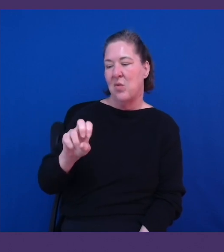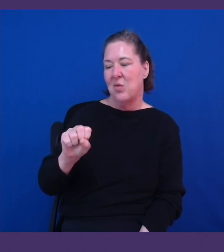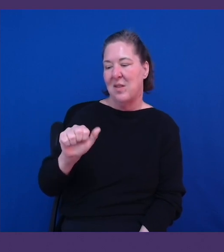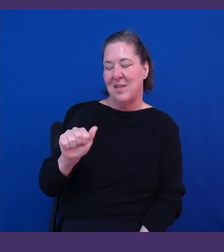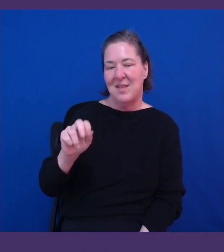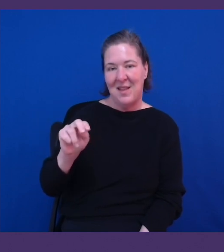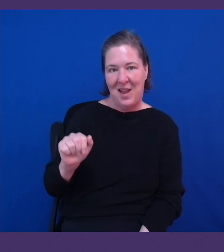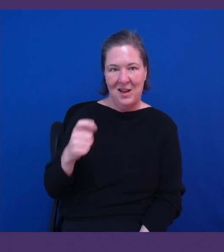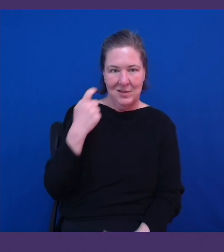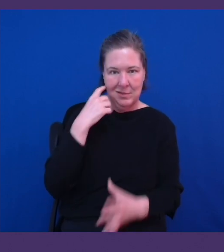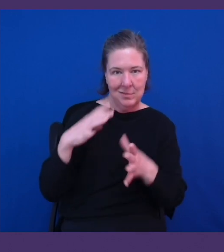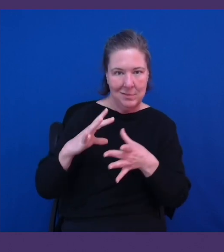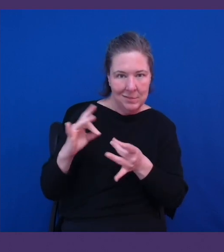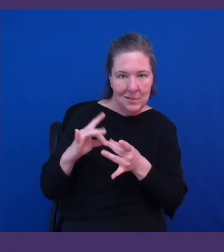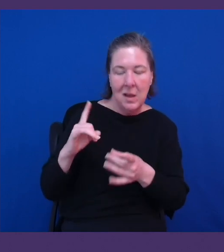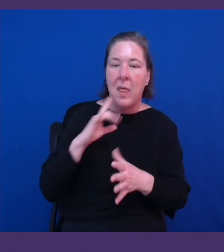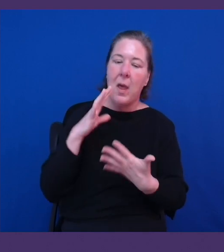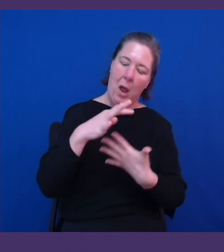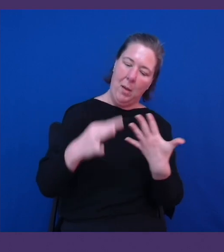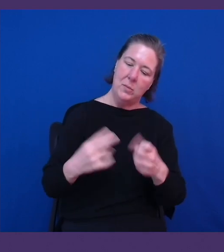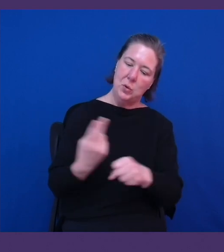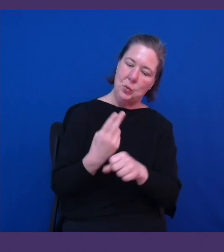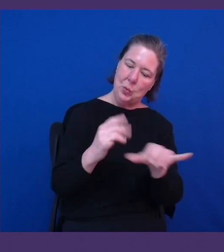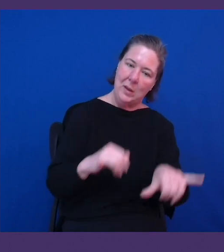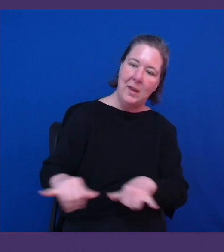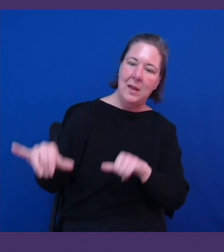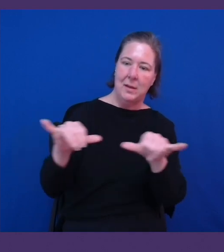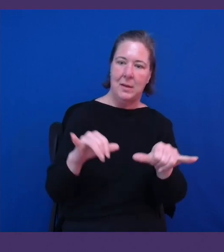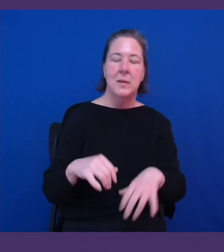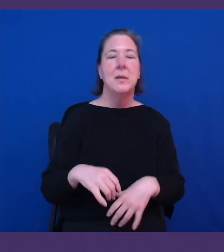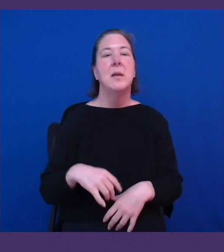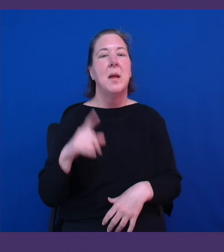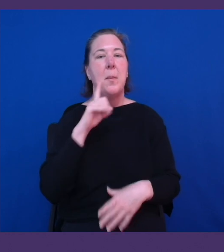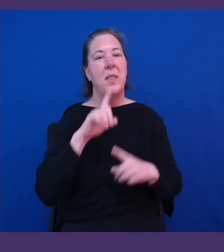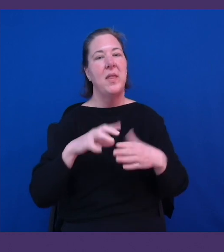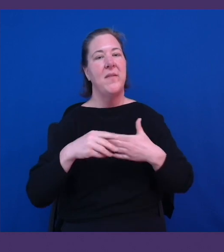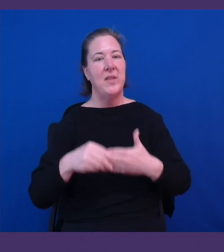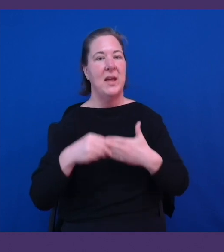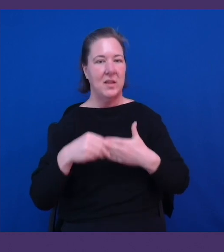of using the standard, but the flexibility of conforming